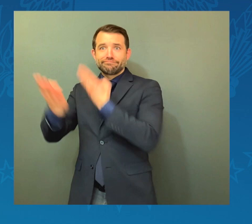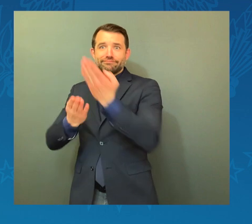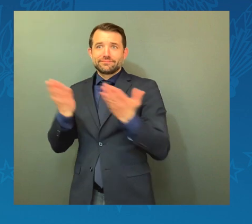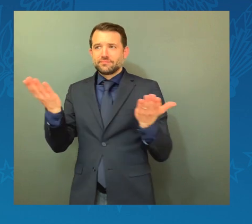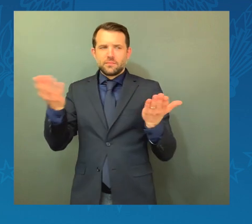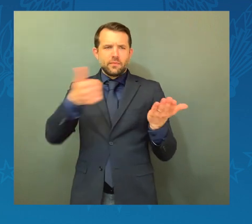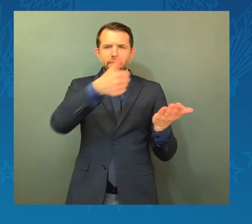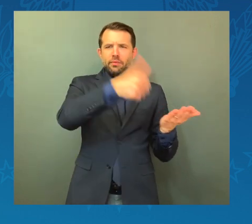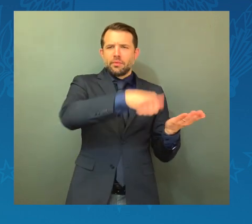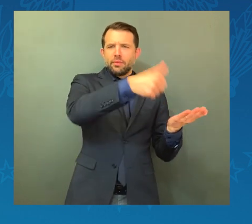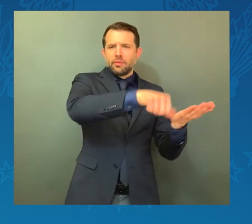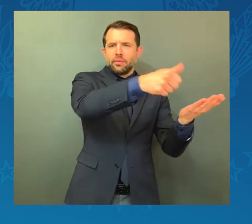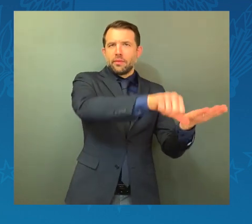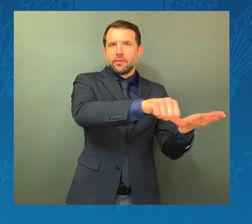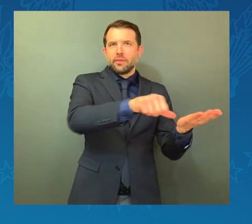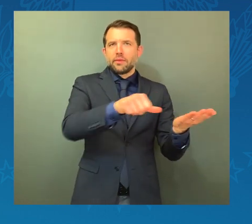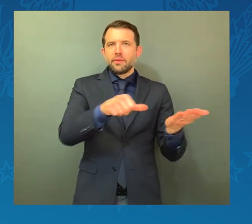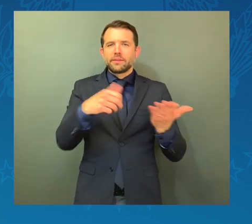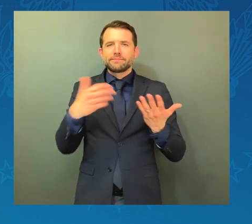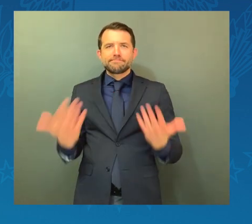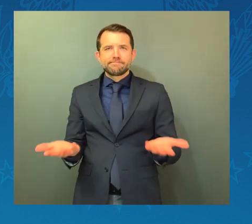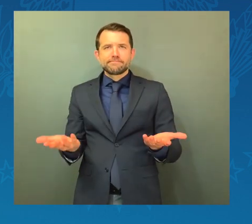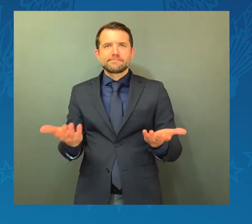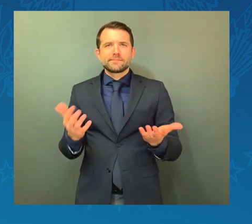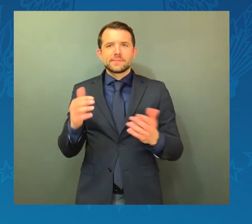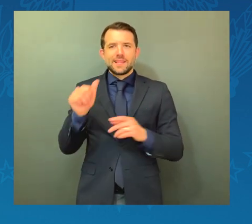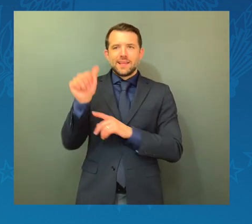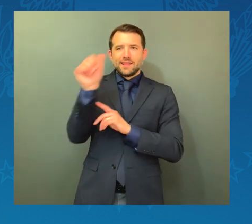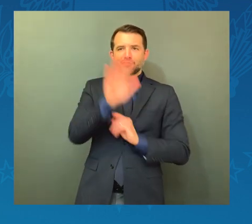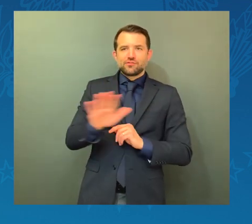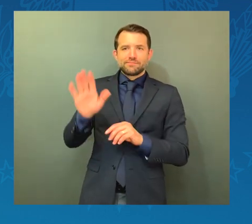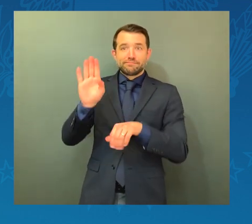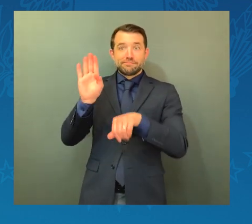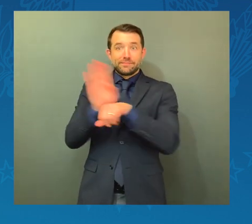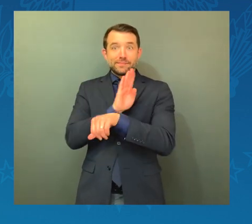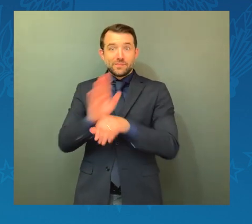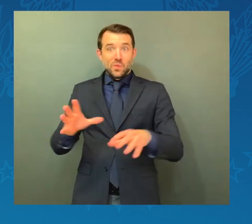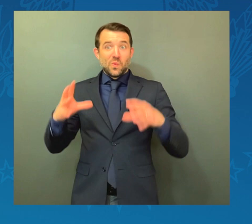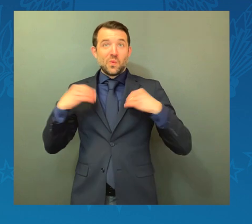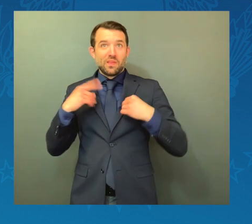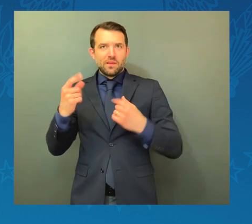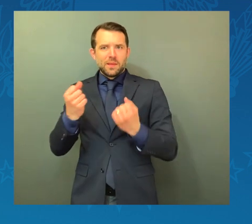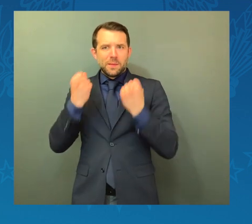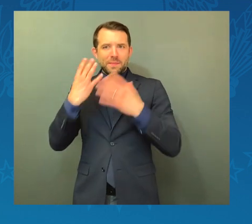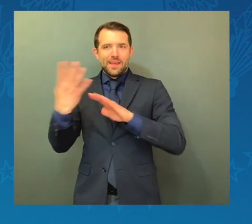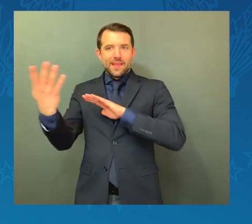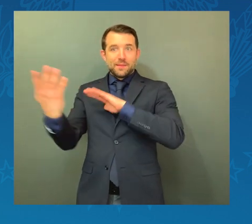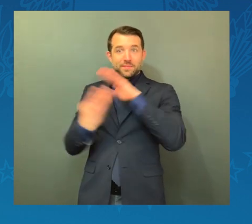in particular immigrant business owners, face language barriers that limit their ability